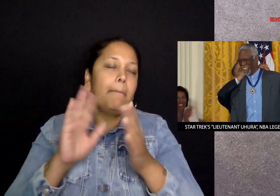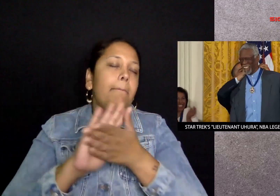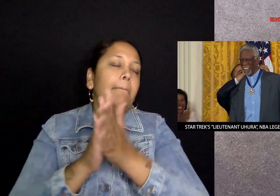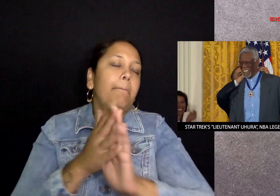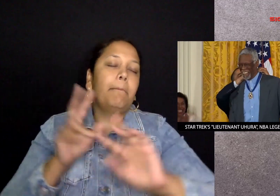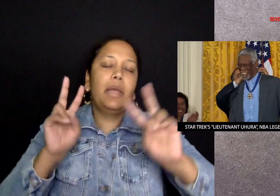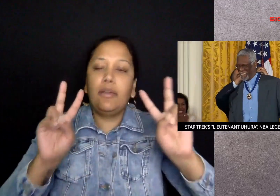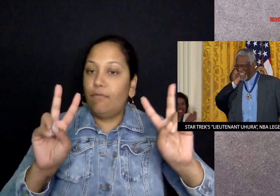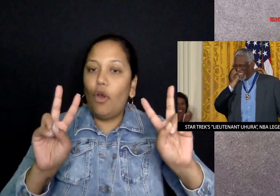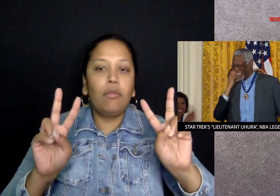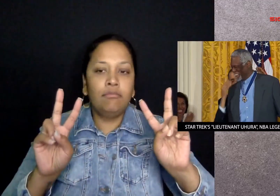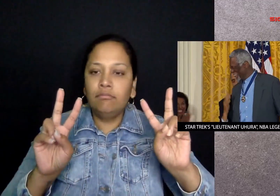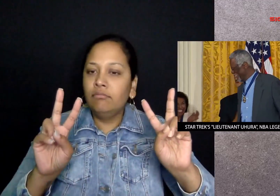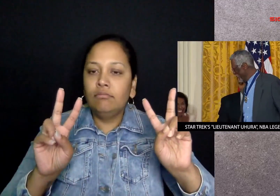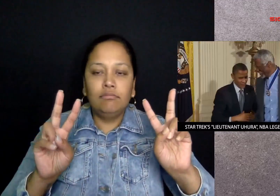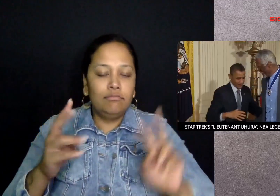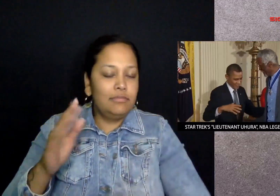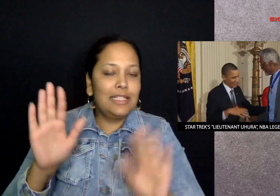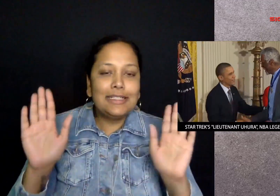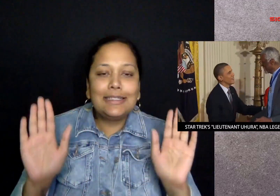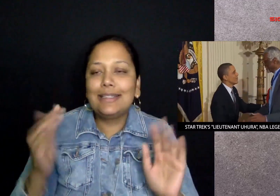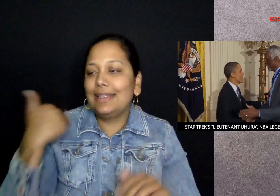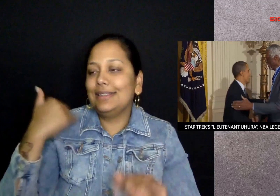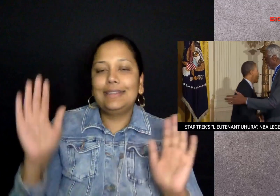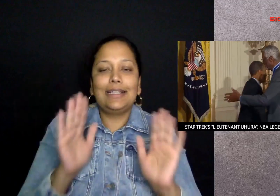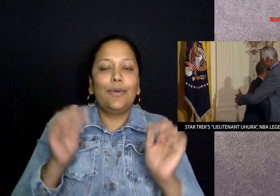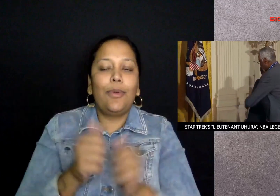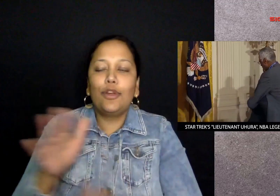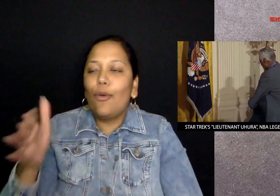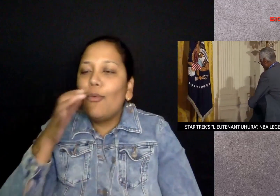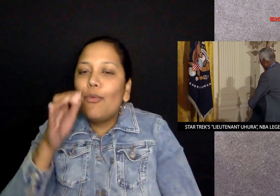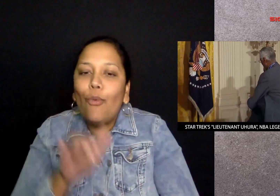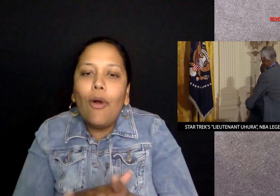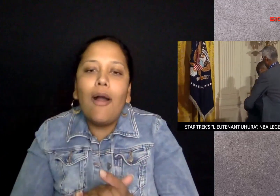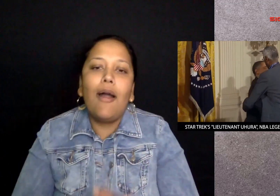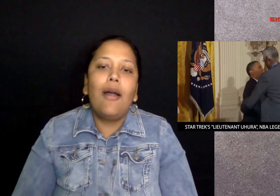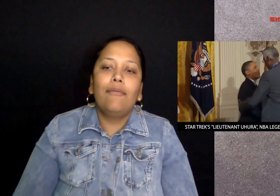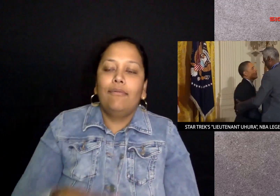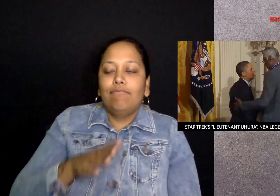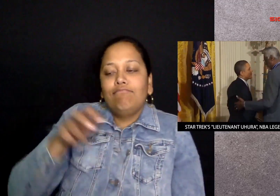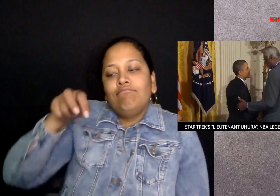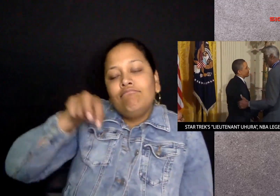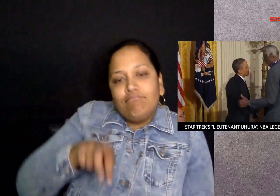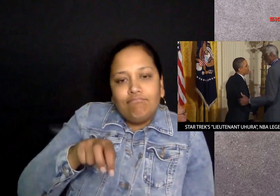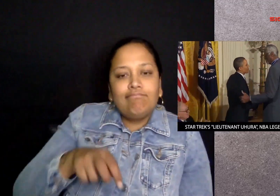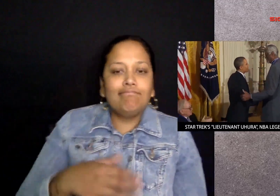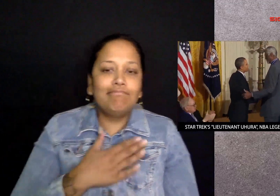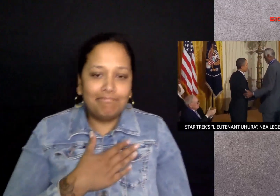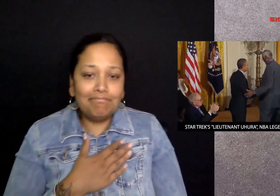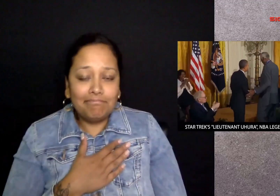peacefully Sunday night with his wife right by his side